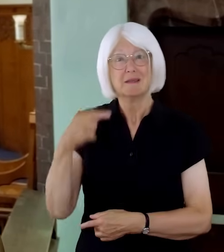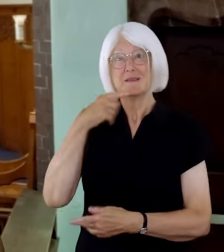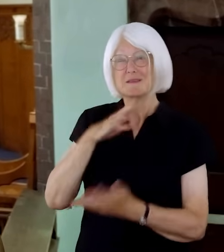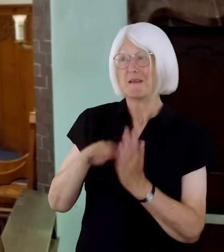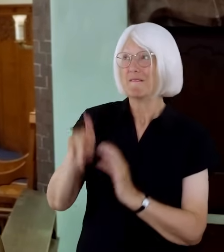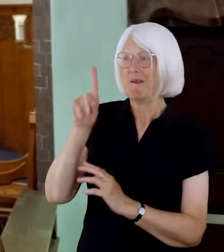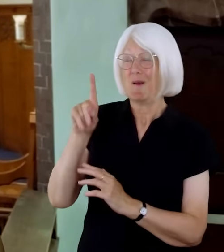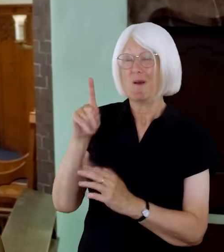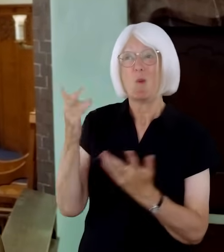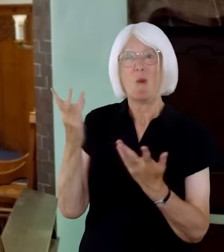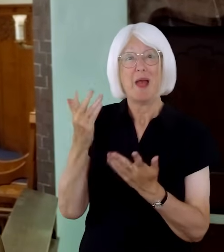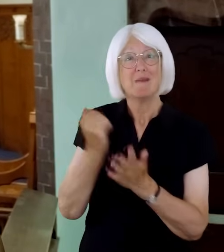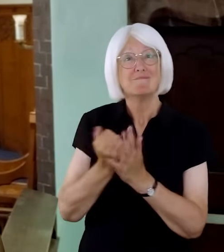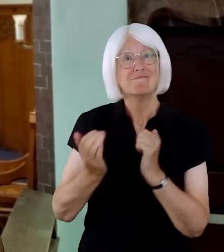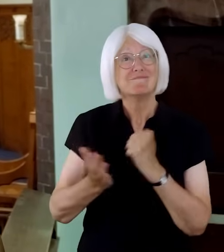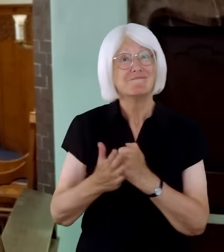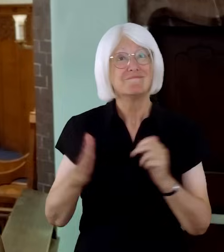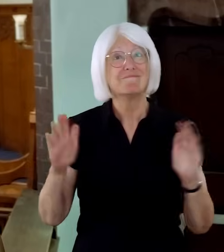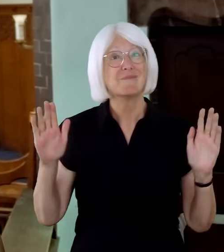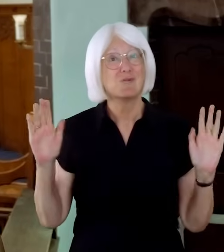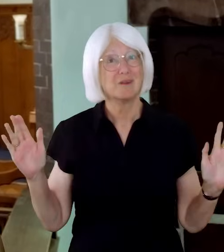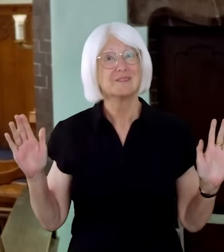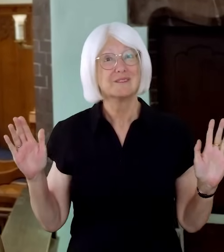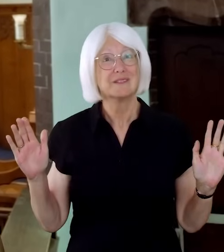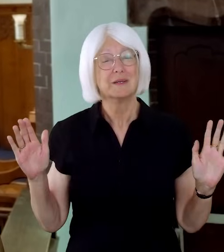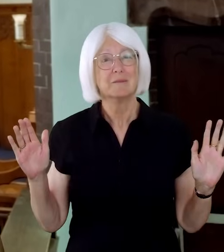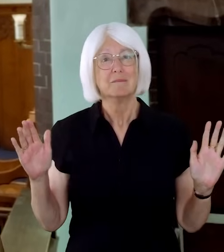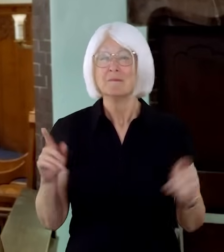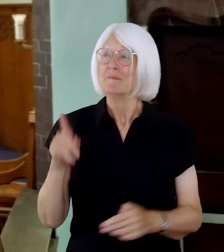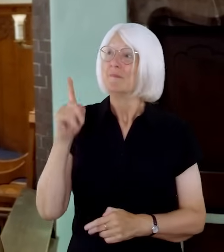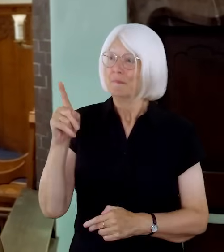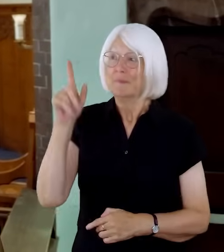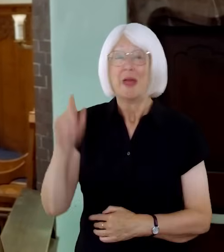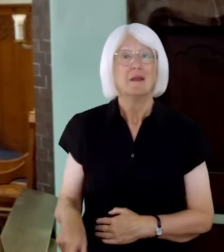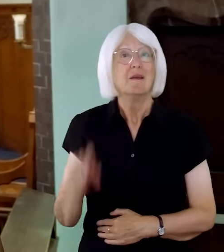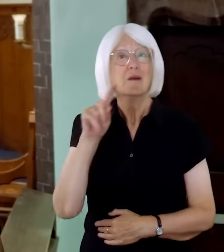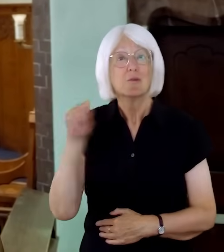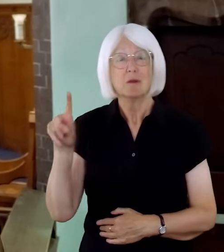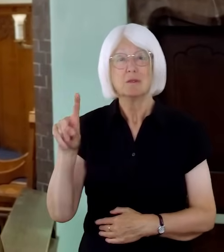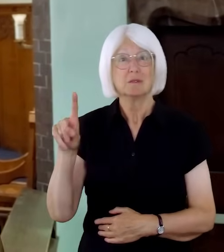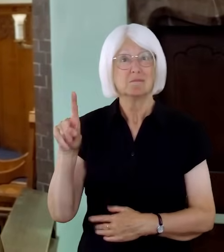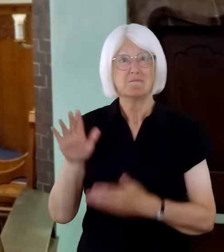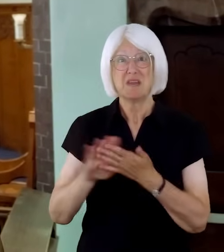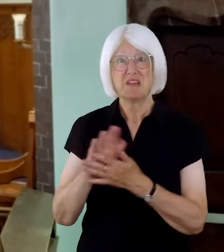of God on the cross and that cross was not the end. That cross is life giving.